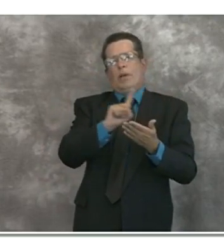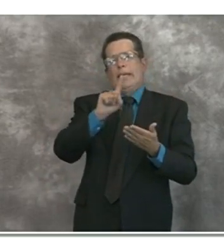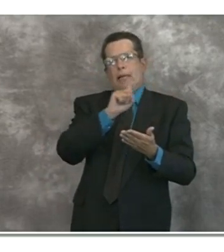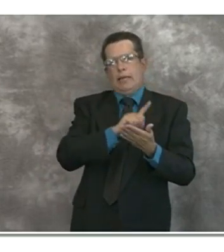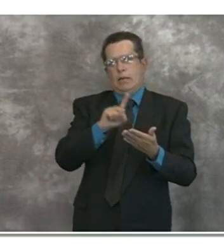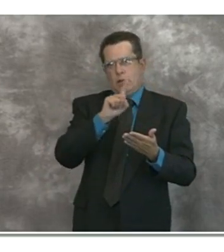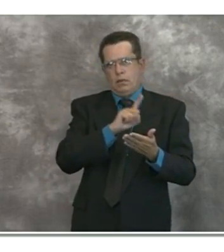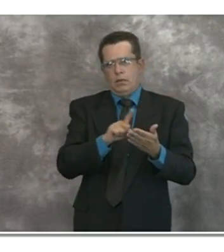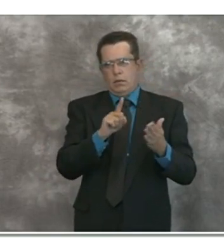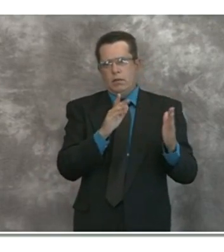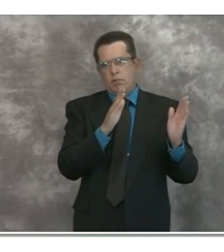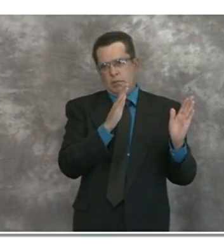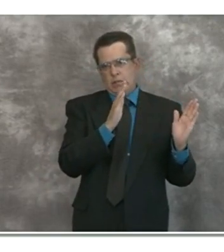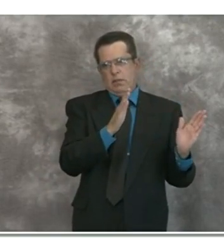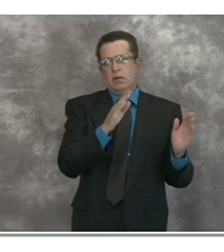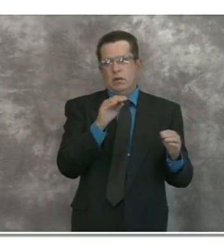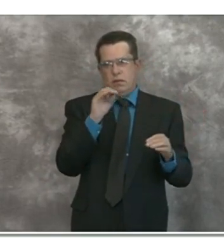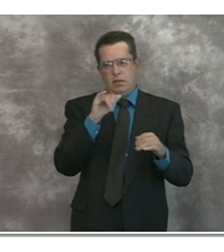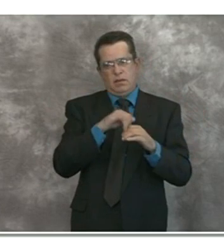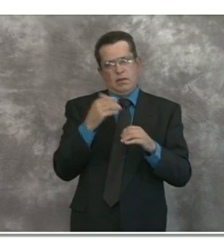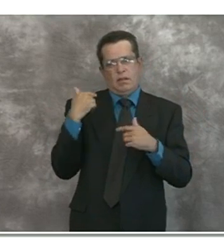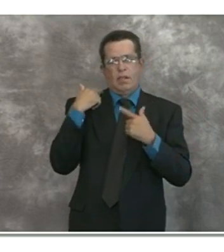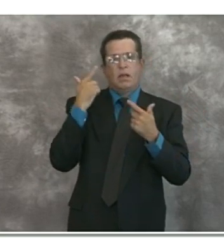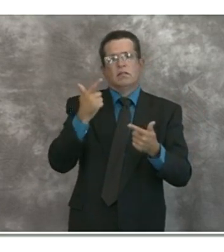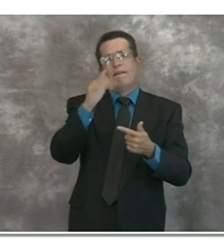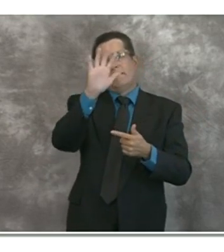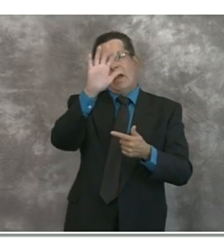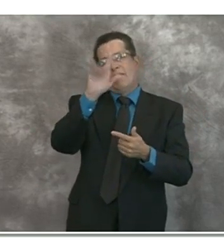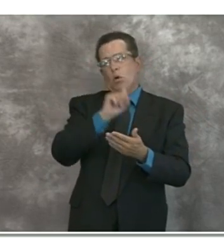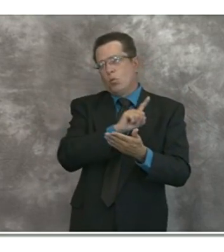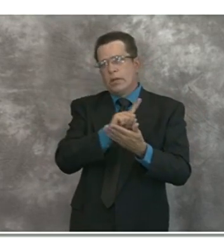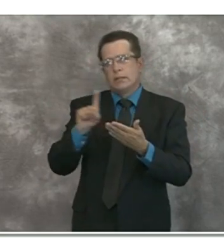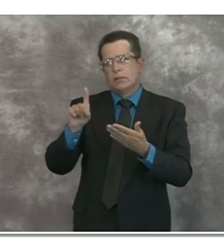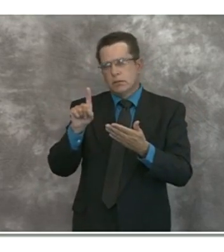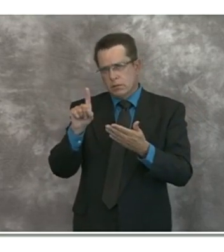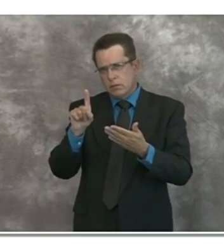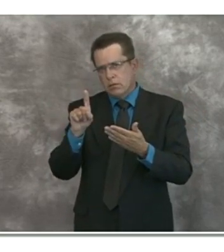THE BEGINNING OF THE. OUT OR BREAK OR PANDEMIC WE HAVE THE